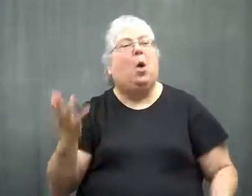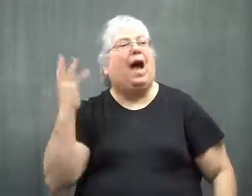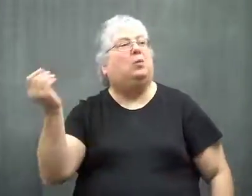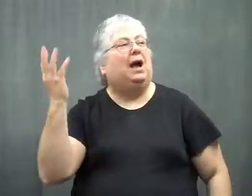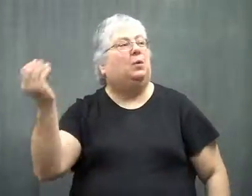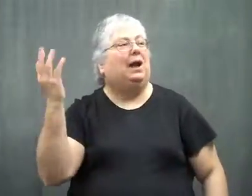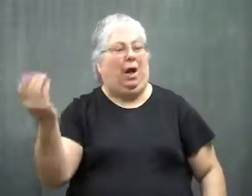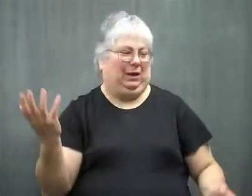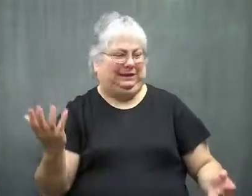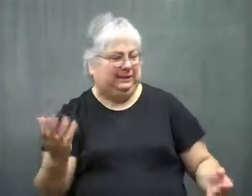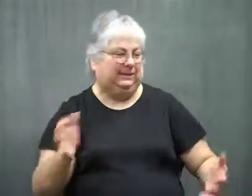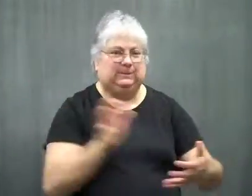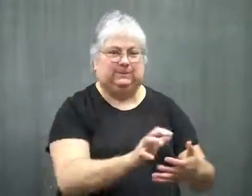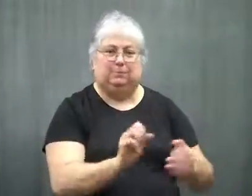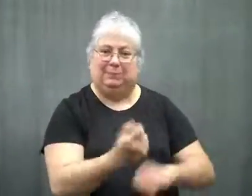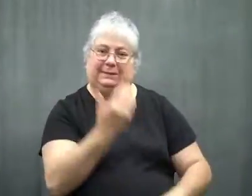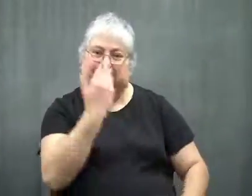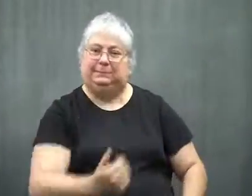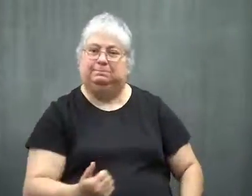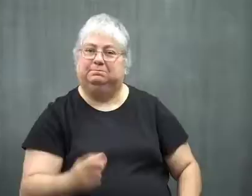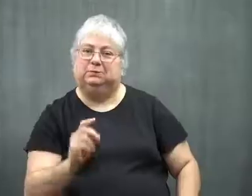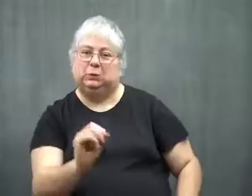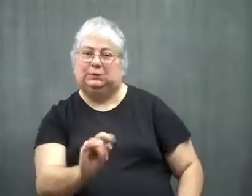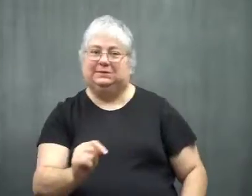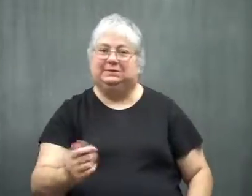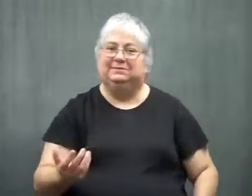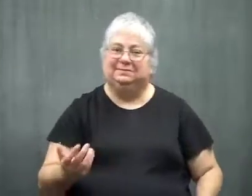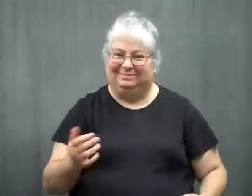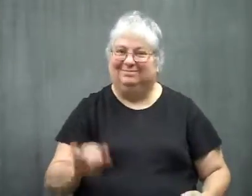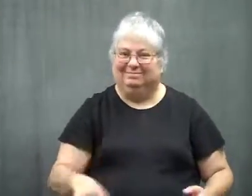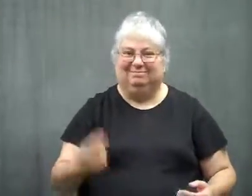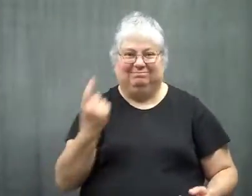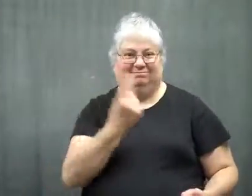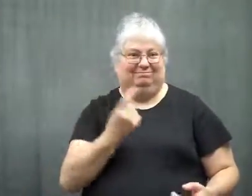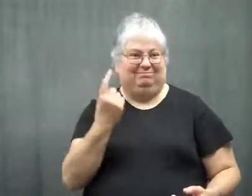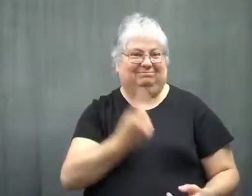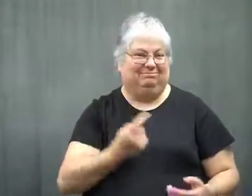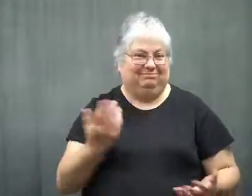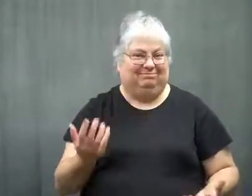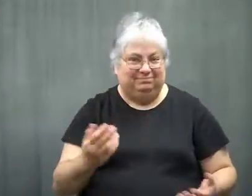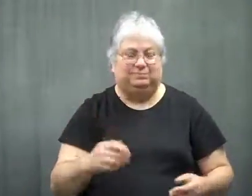Casey had wanted to go out, so she made the little girl sleep so she could go out.